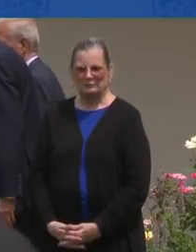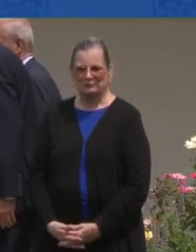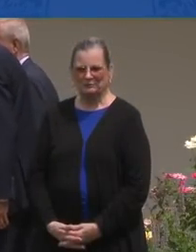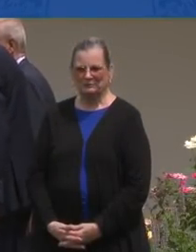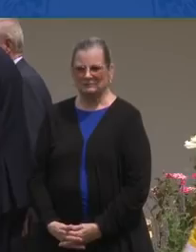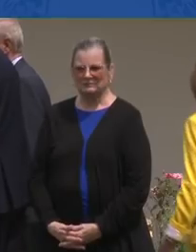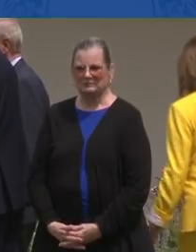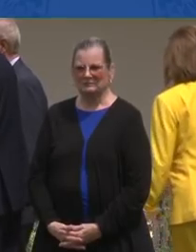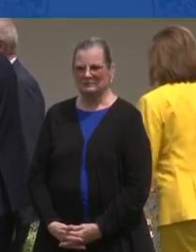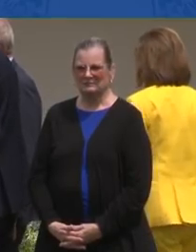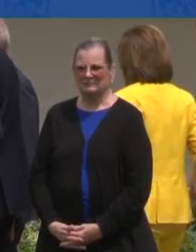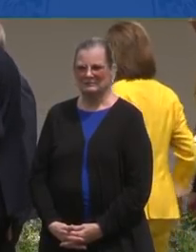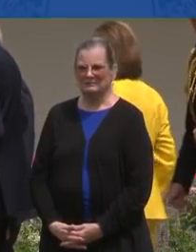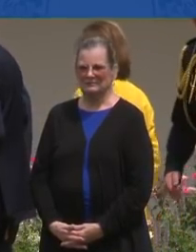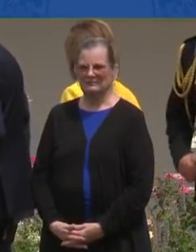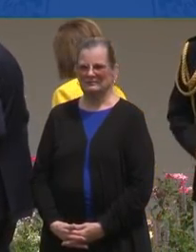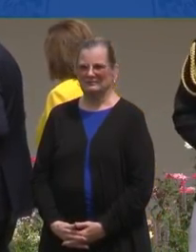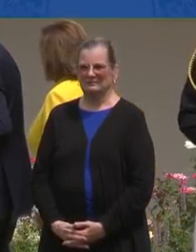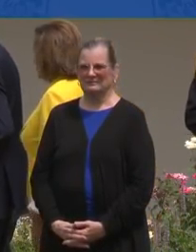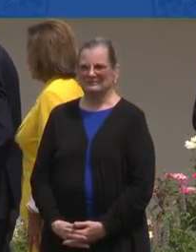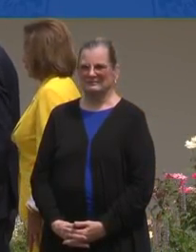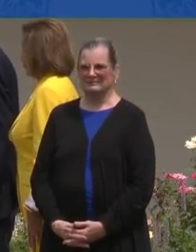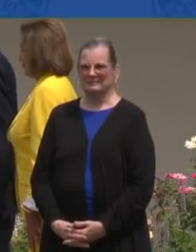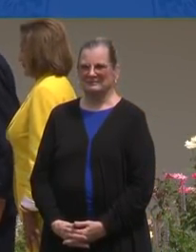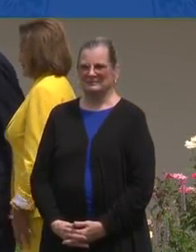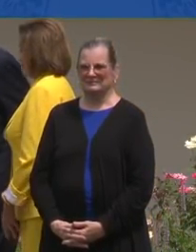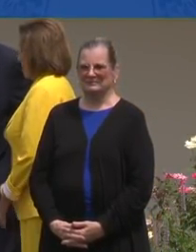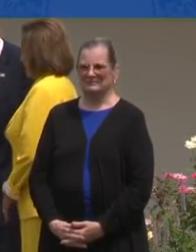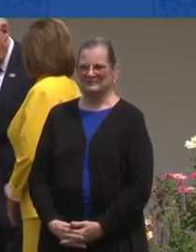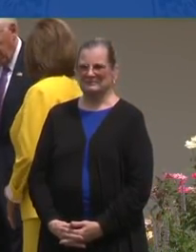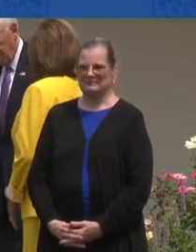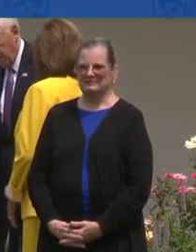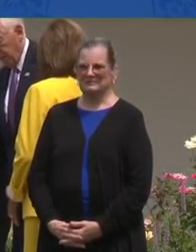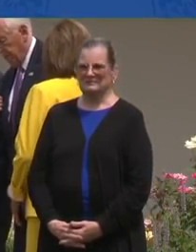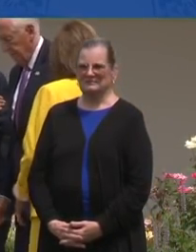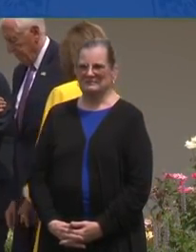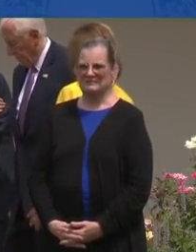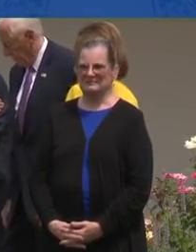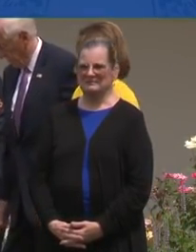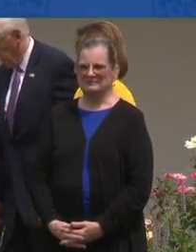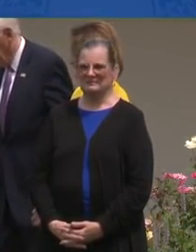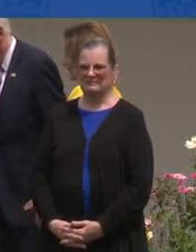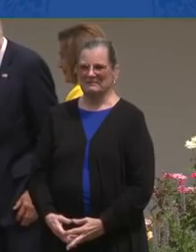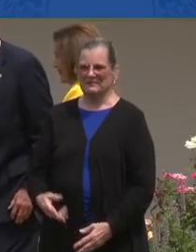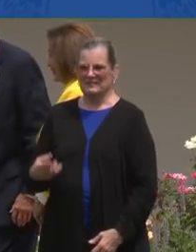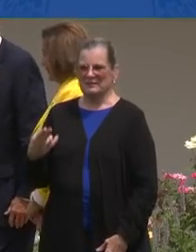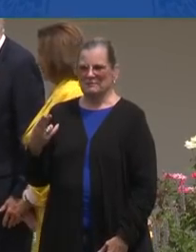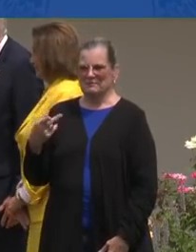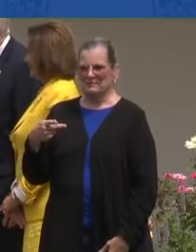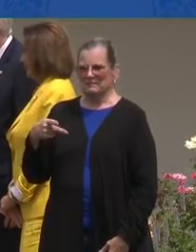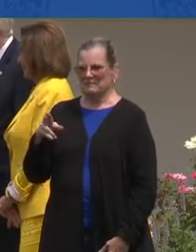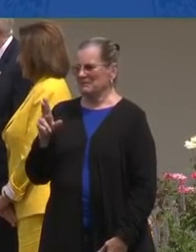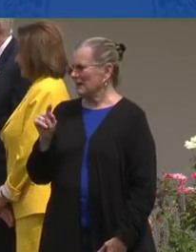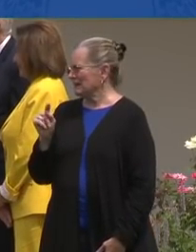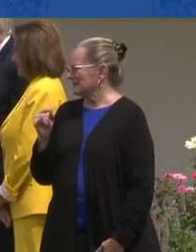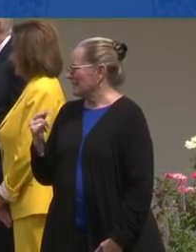The leader has taken his camera. Because Pat would rather use his camera than, I think, anything else.